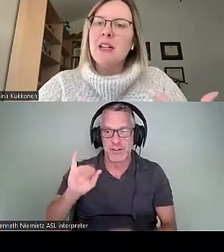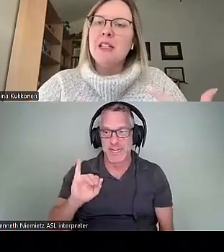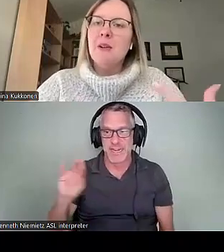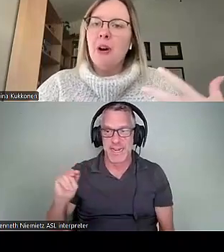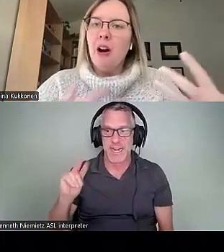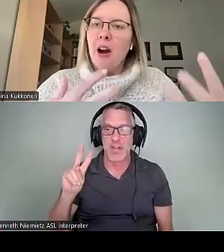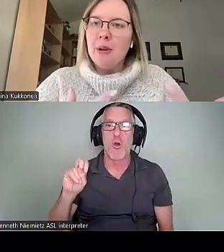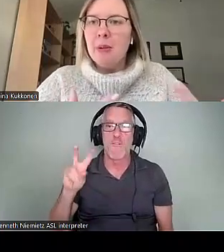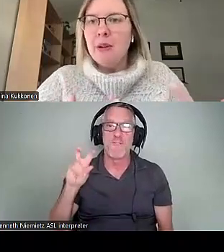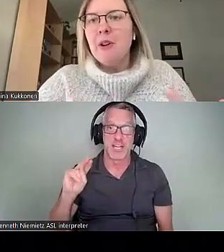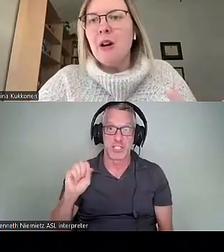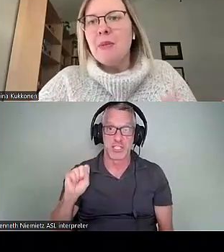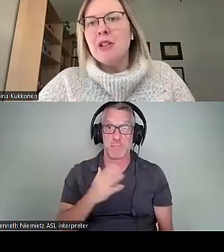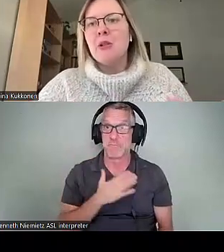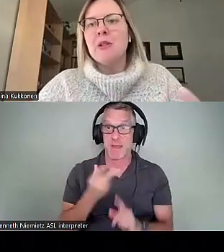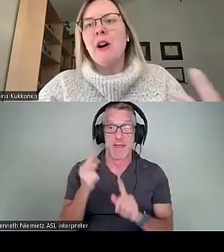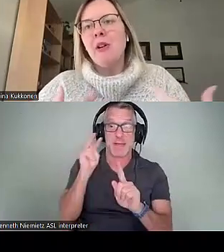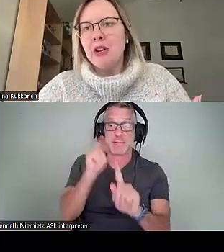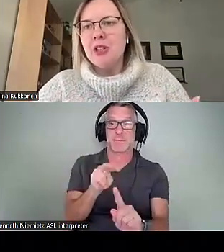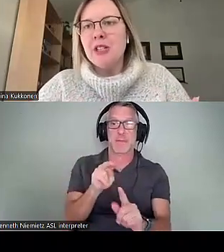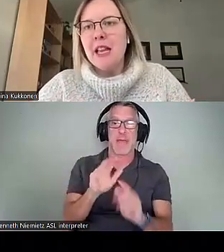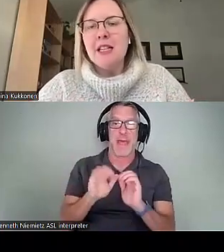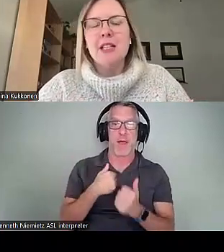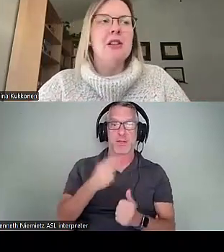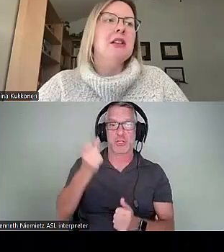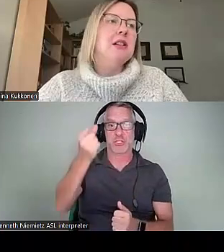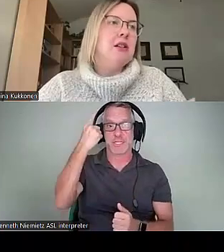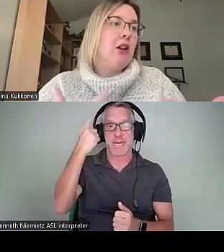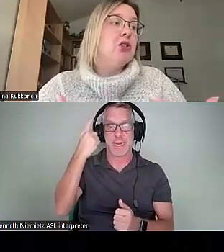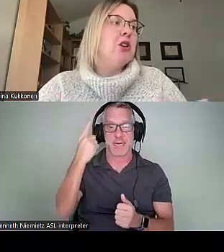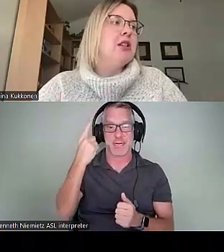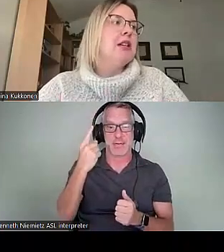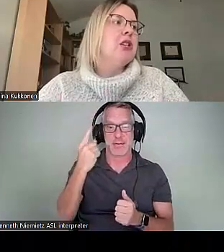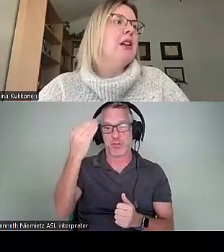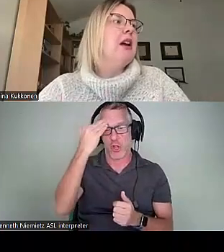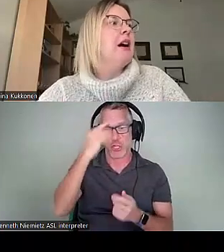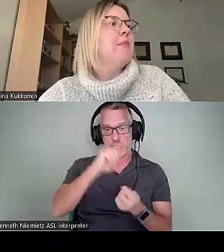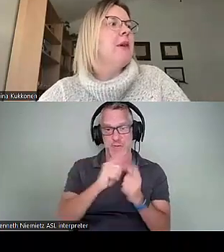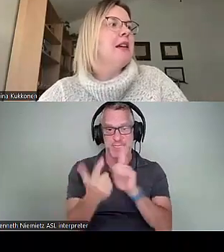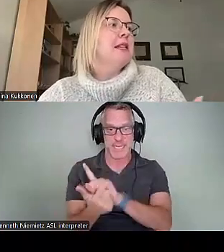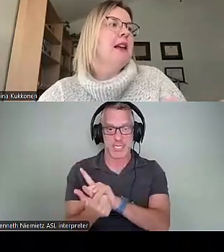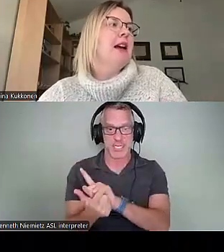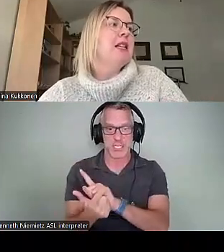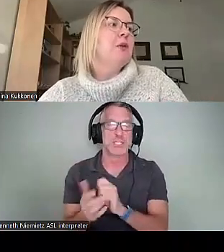an idea of where I'm coming from in terms of how I understand knowledge translation. I see it as